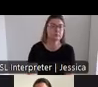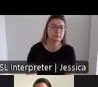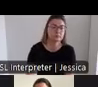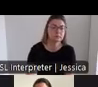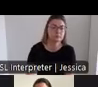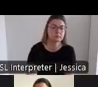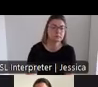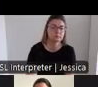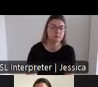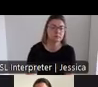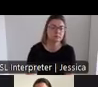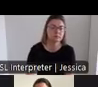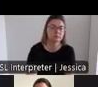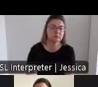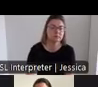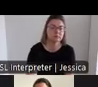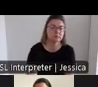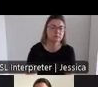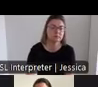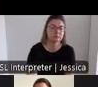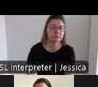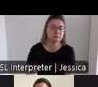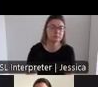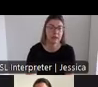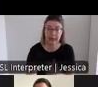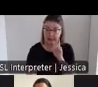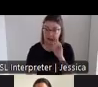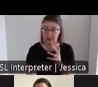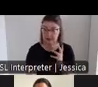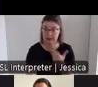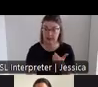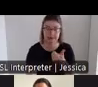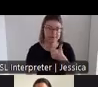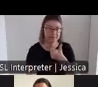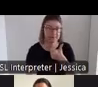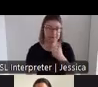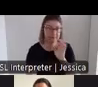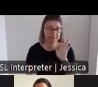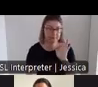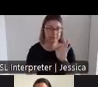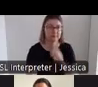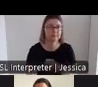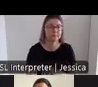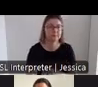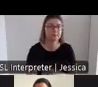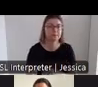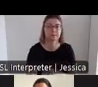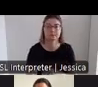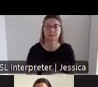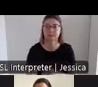Okay, and Angélique can you confirm that looks okay? (Angélique Roy) It looks great, Carling. (Carling Spinney) Okay, great, and I can hear you as well, that’s -